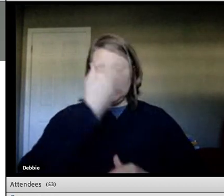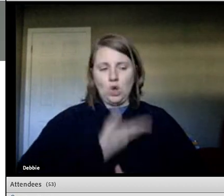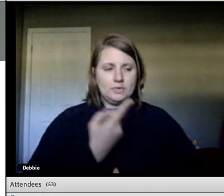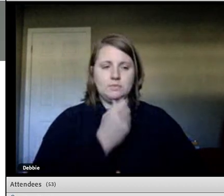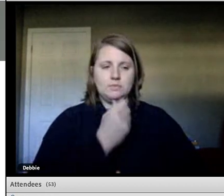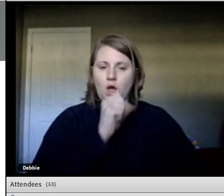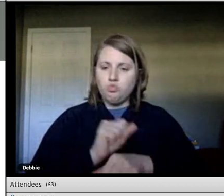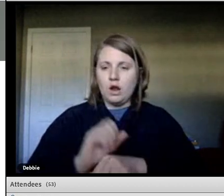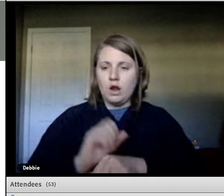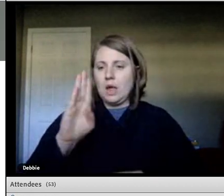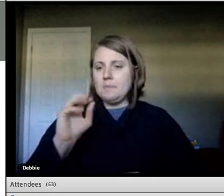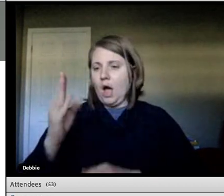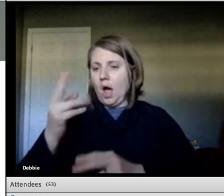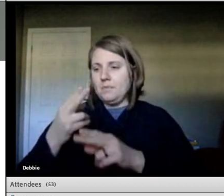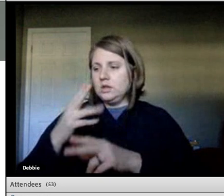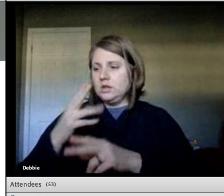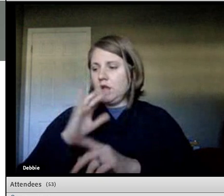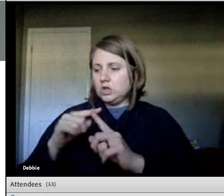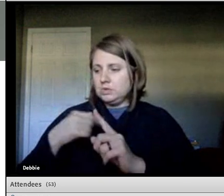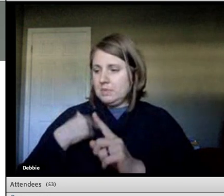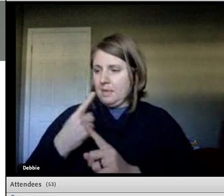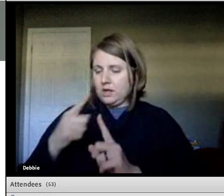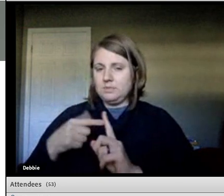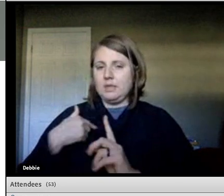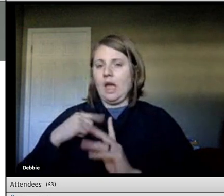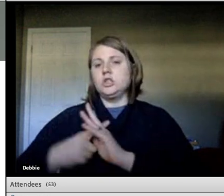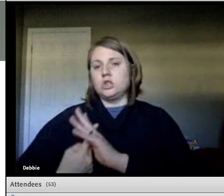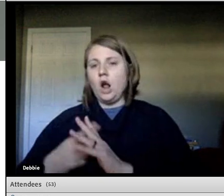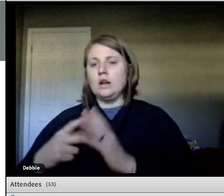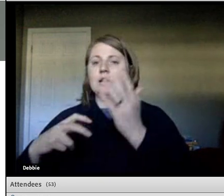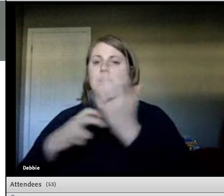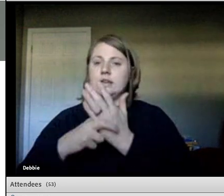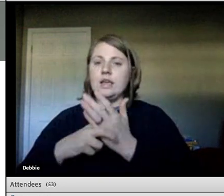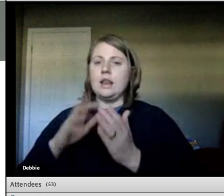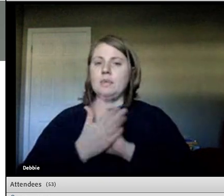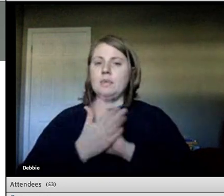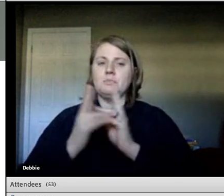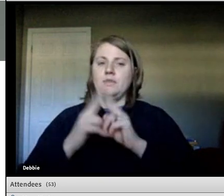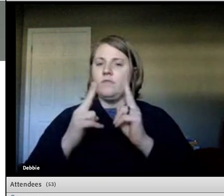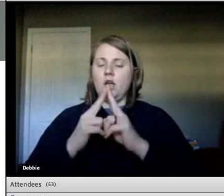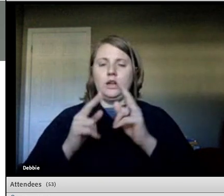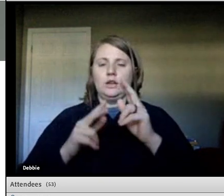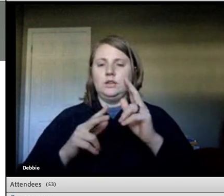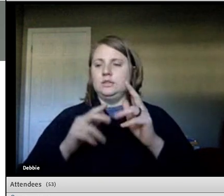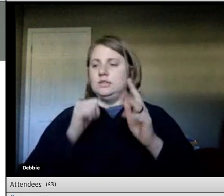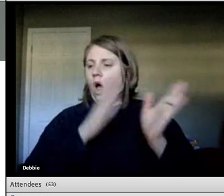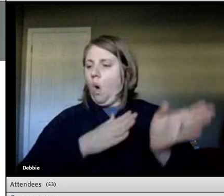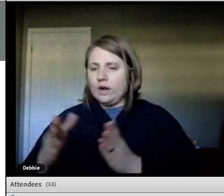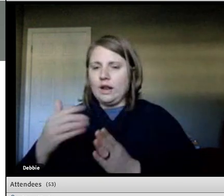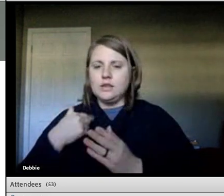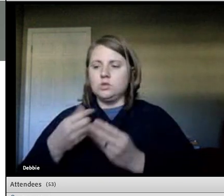It becomes very disorganized sometimes, and we drop the ball. We don't get back to people. Issues kind of --